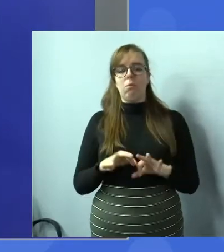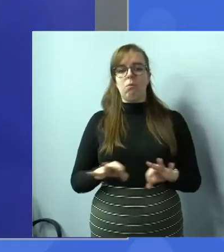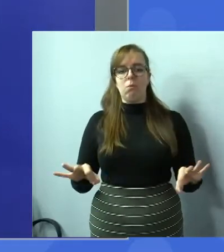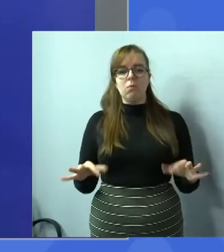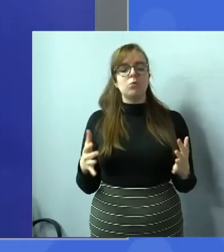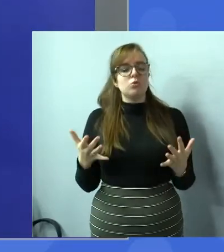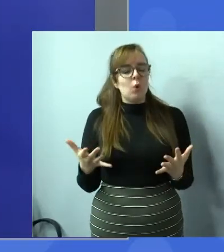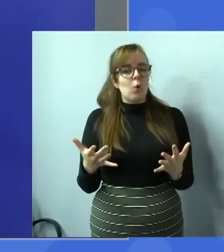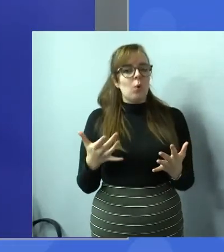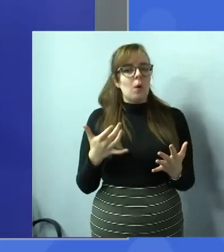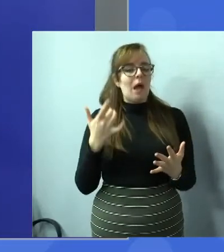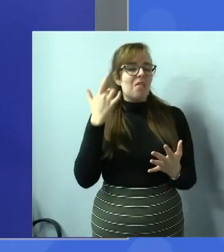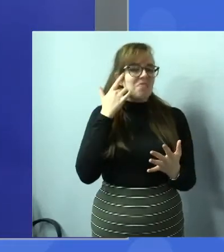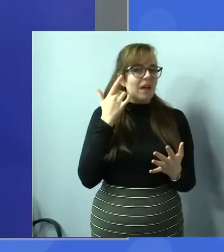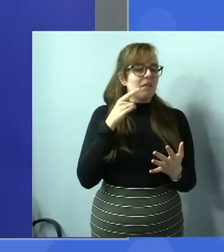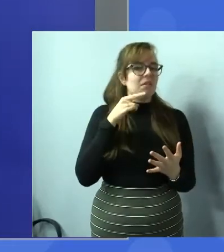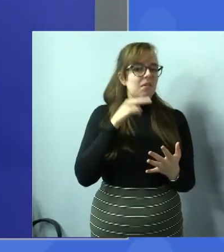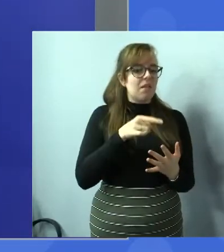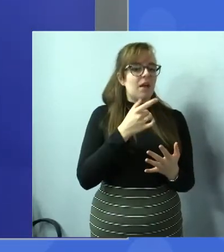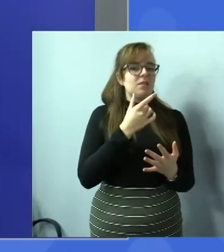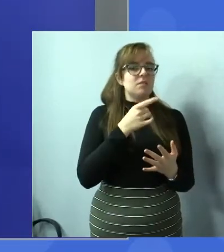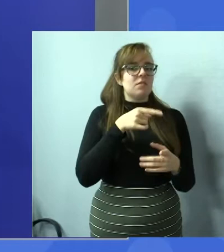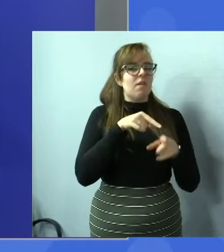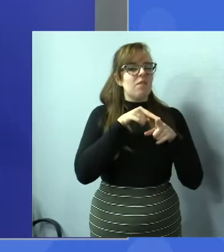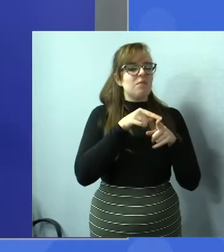annoyed towards an intention to halt the line dependence referee but it's not